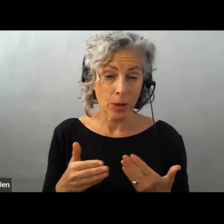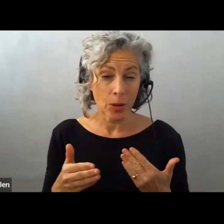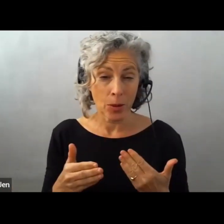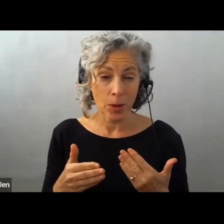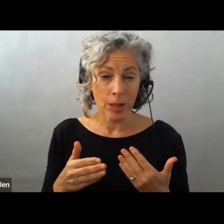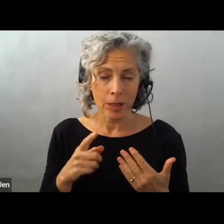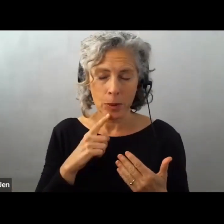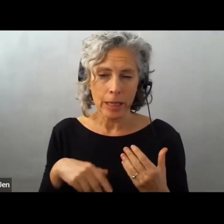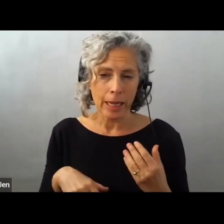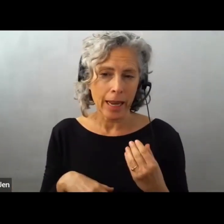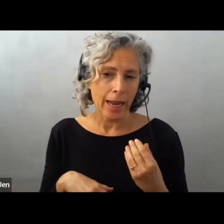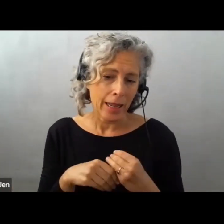limitations during during the